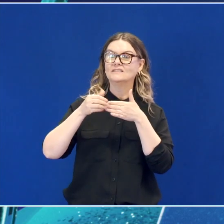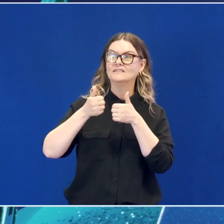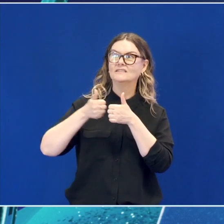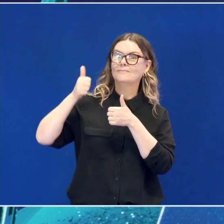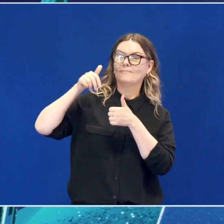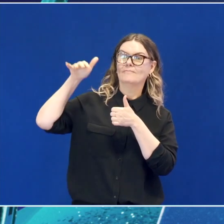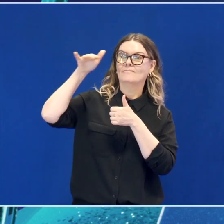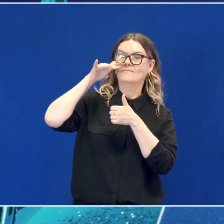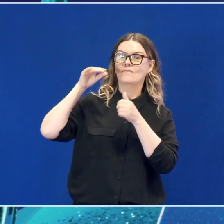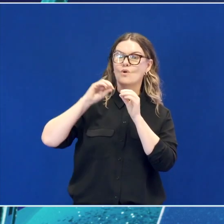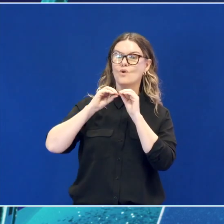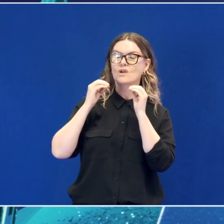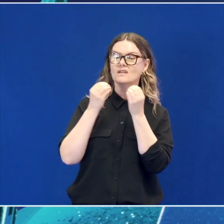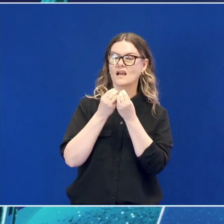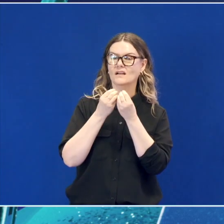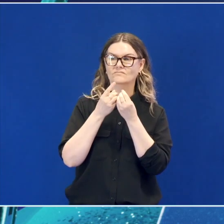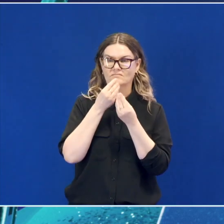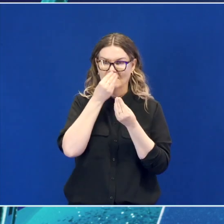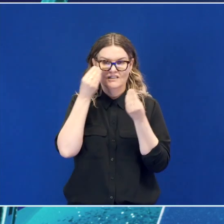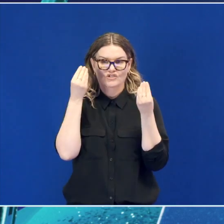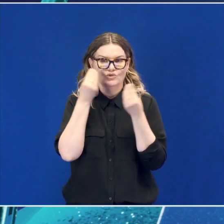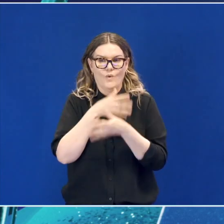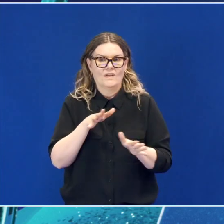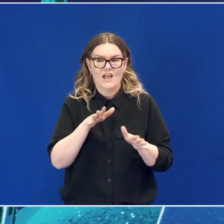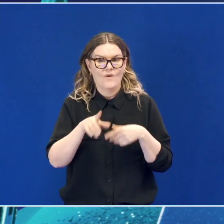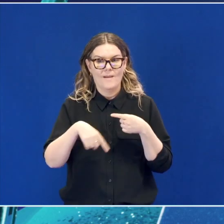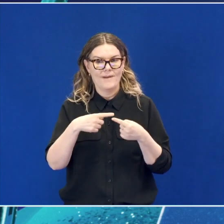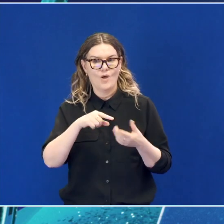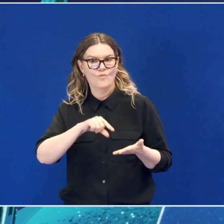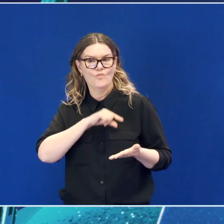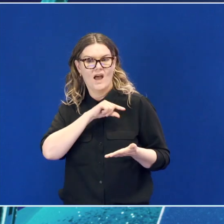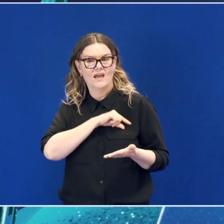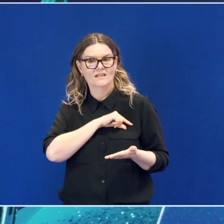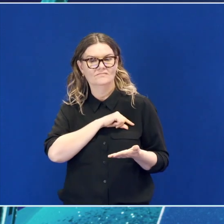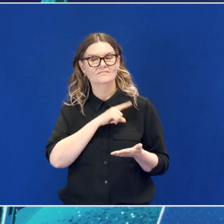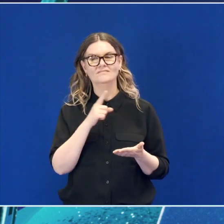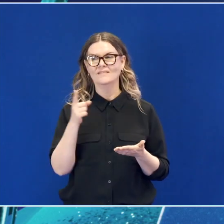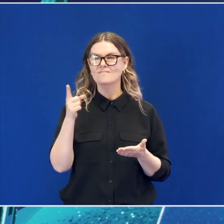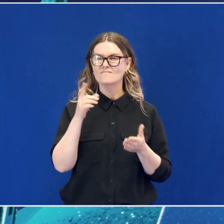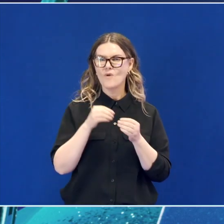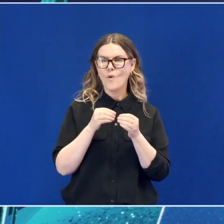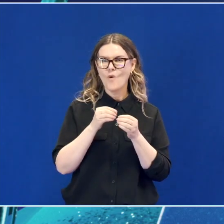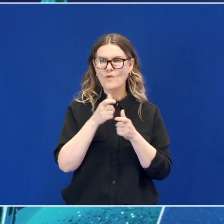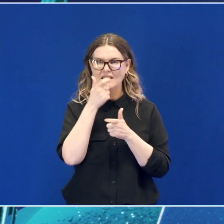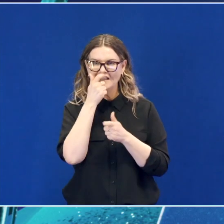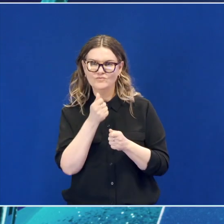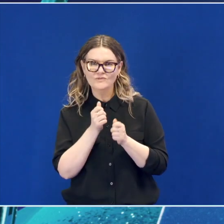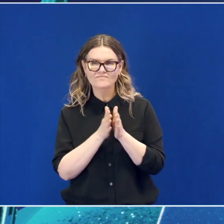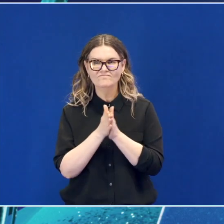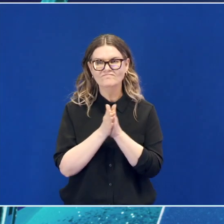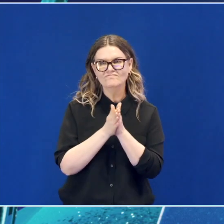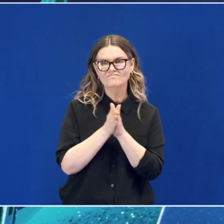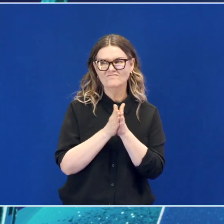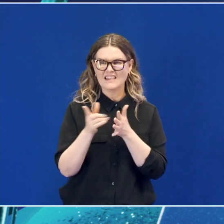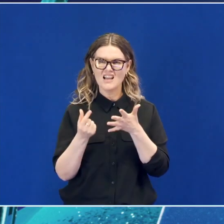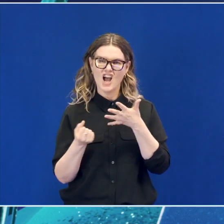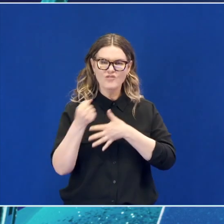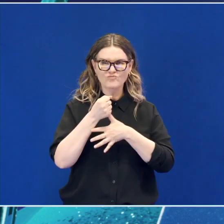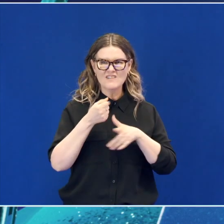about the code quality as much anymore, and so there's a lot of pressure on developers to just sort of say, "Fix it," like Navin said, right?